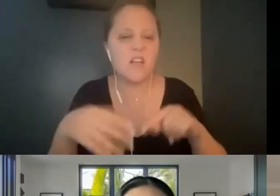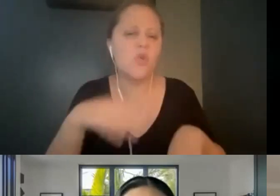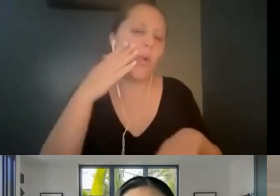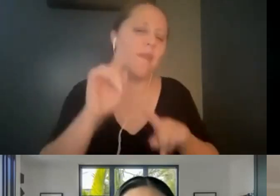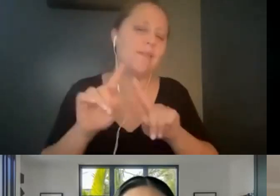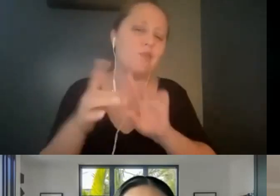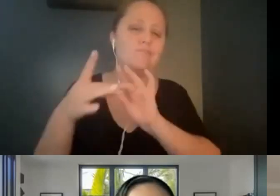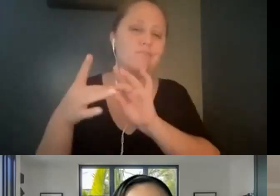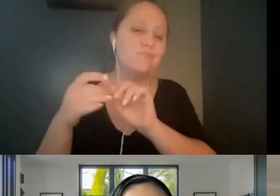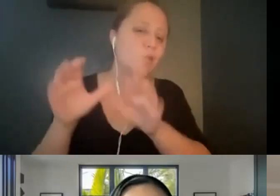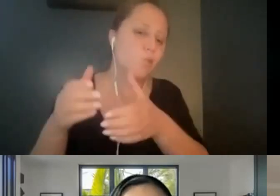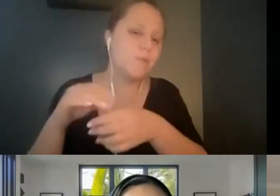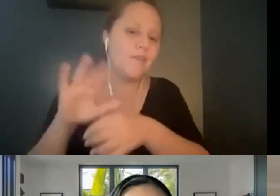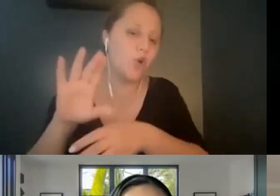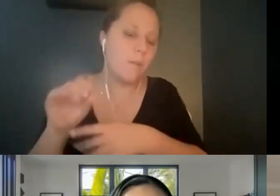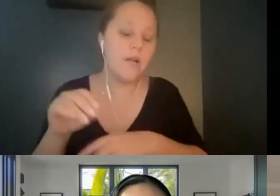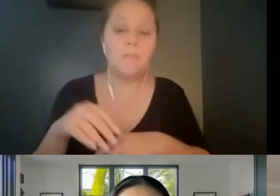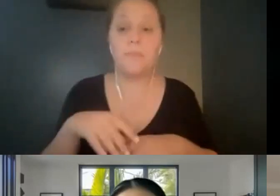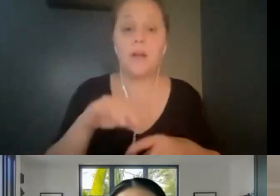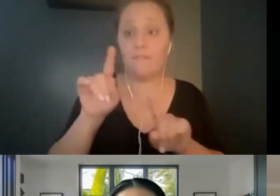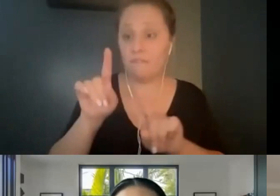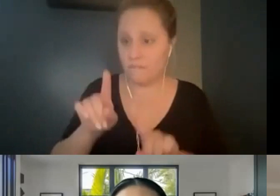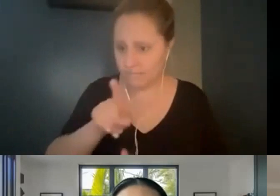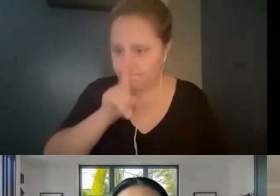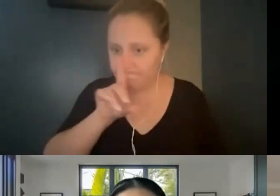companies and if they don't have one that mentions disability, I'm like